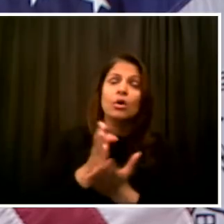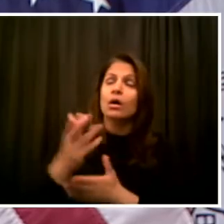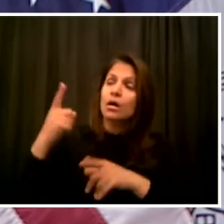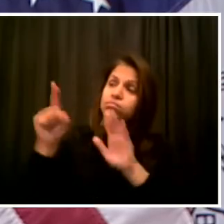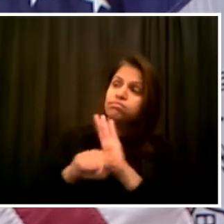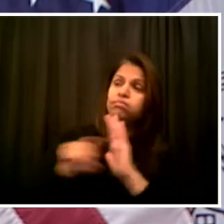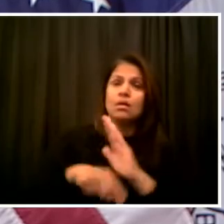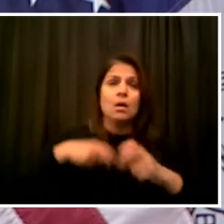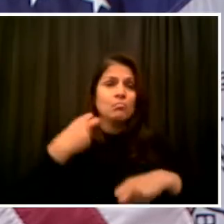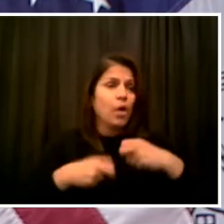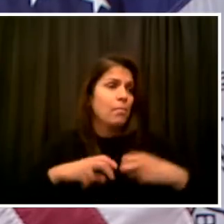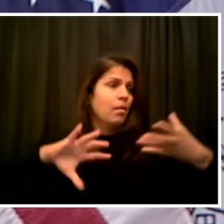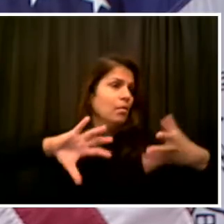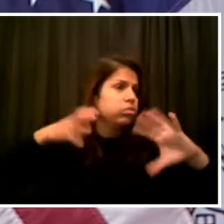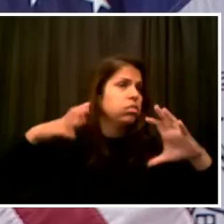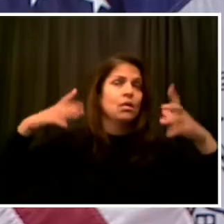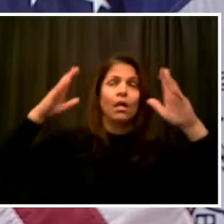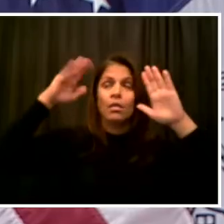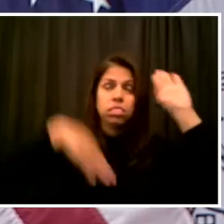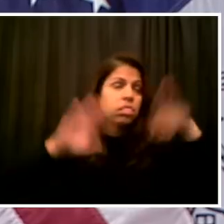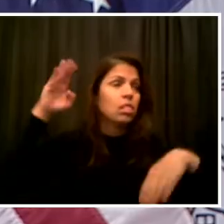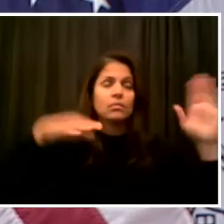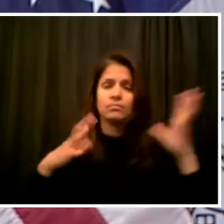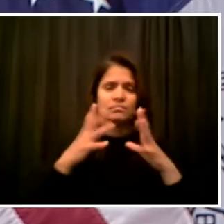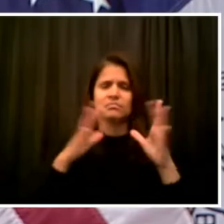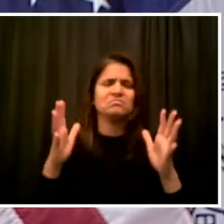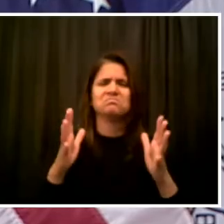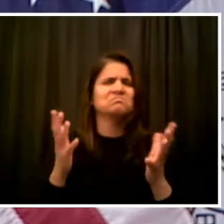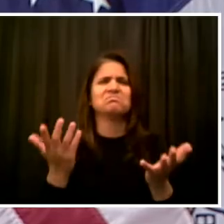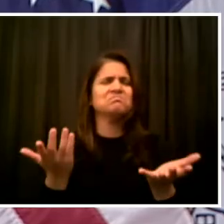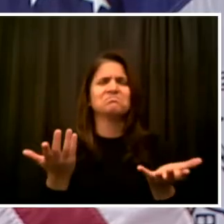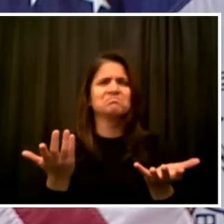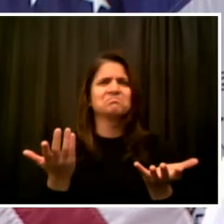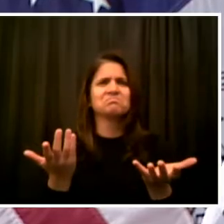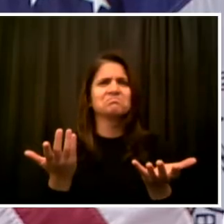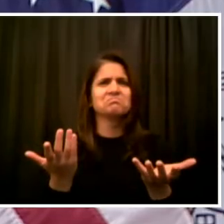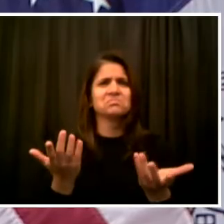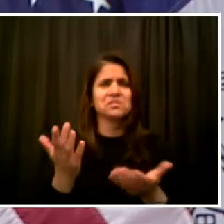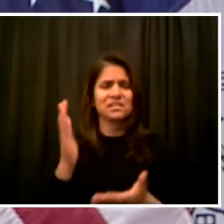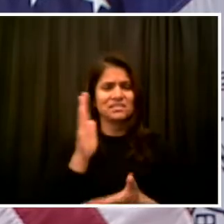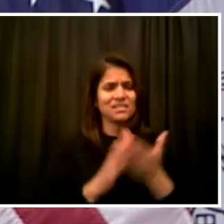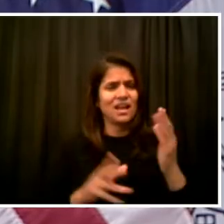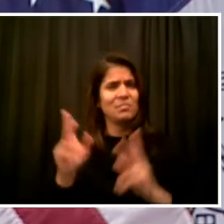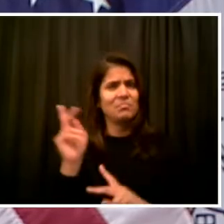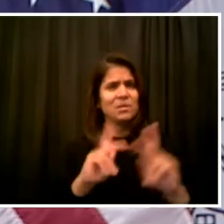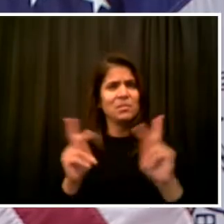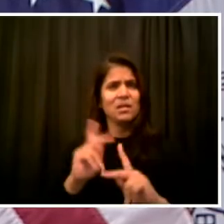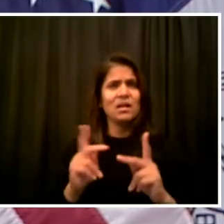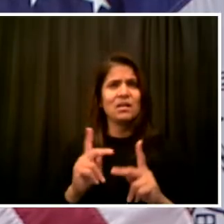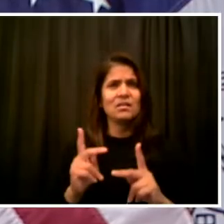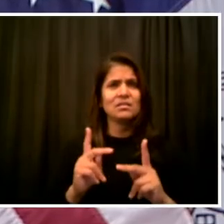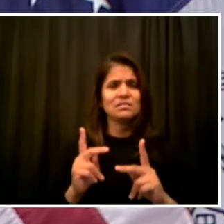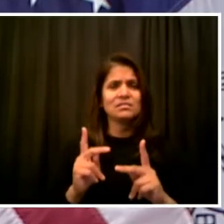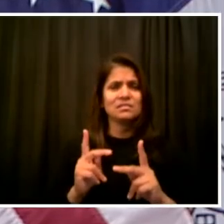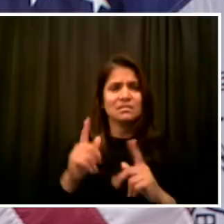SO MUCH. I'M AMAZED WHEN I E SENOT JUST NAYSAEYRS. NAYSAYERS ARE PART OF LIFE,B UT